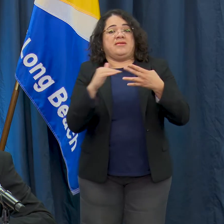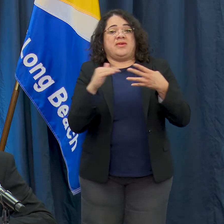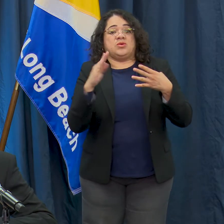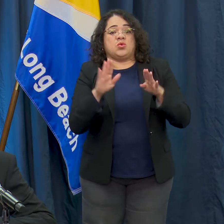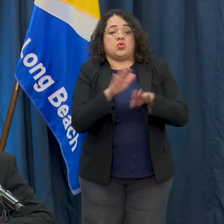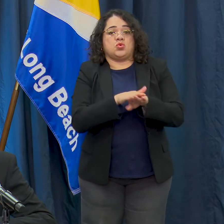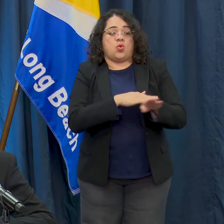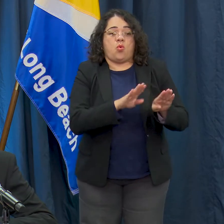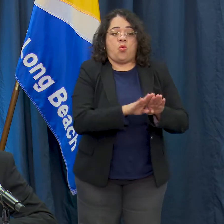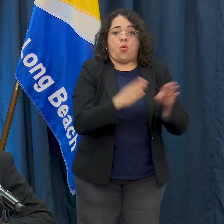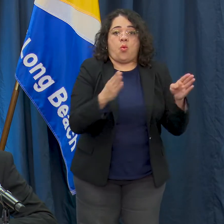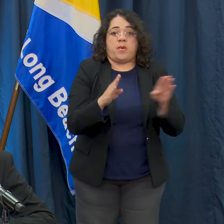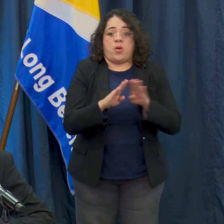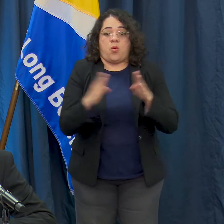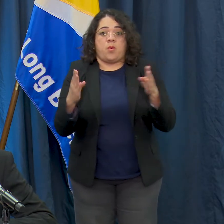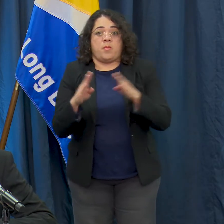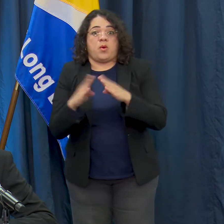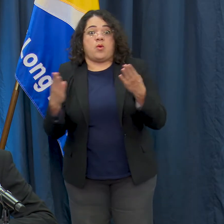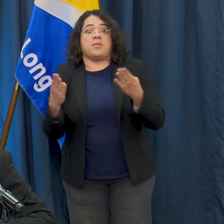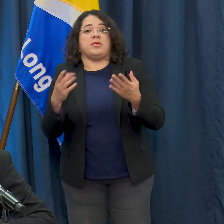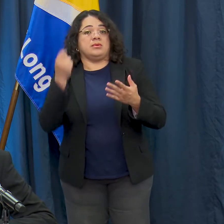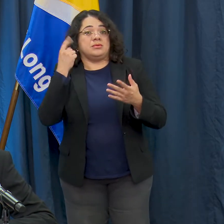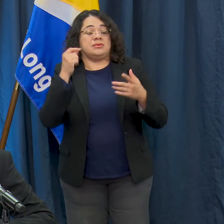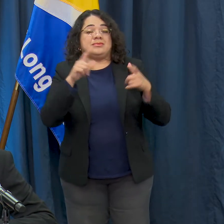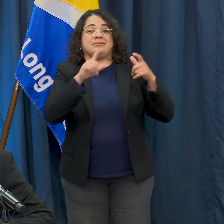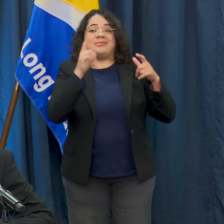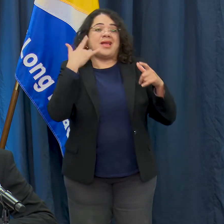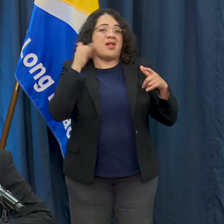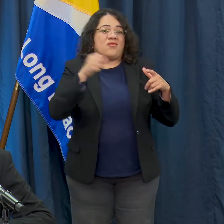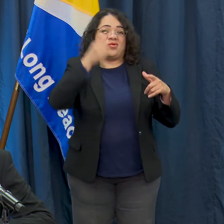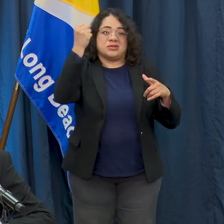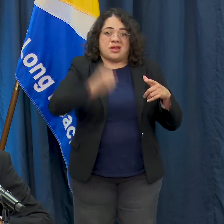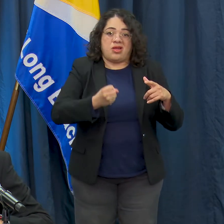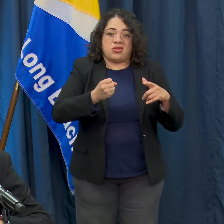really across the entire region of Southern California and the entire state.